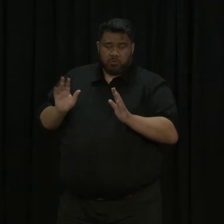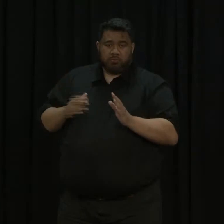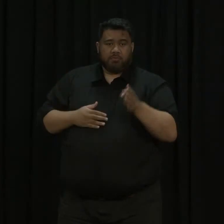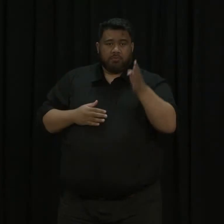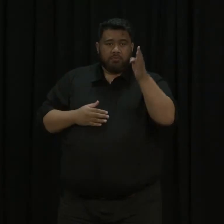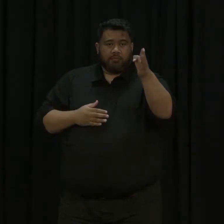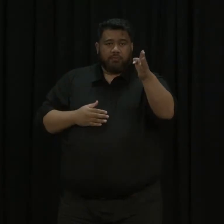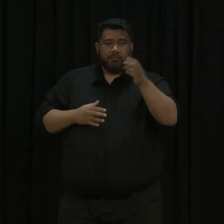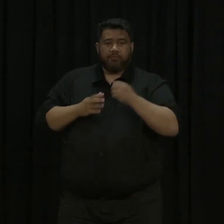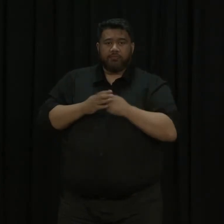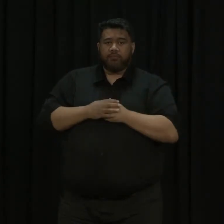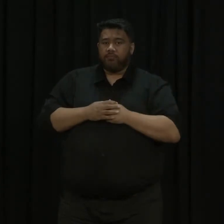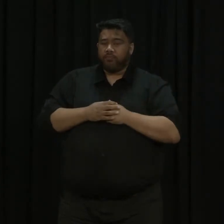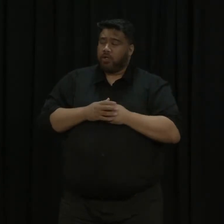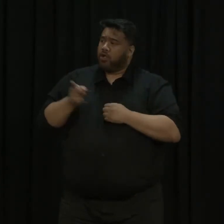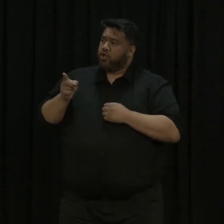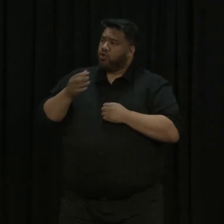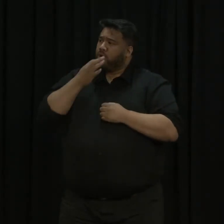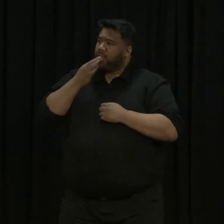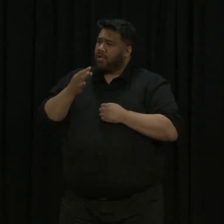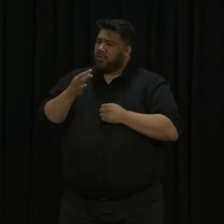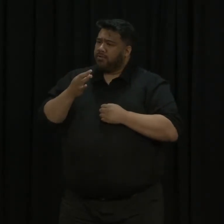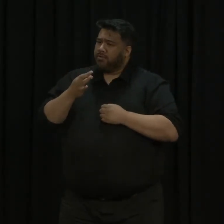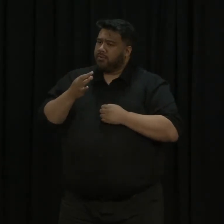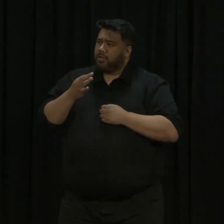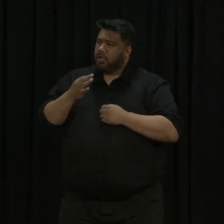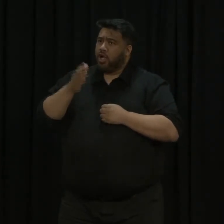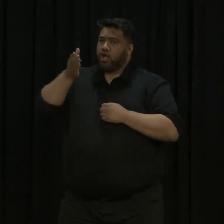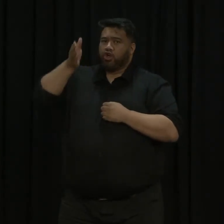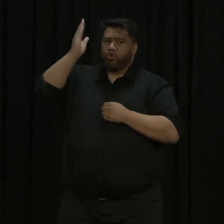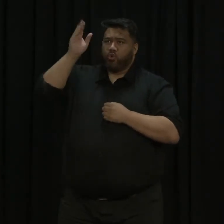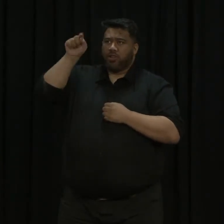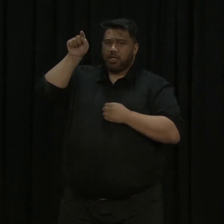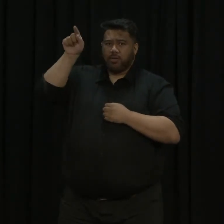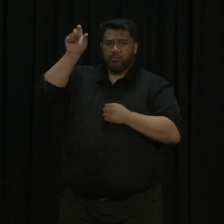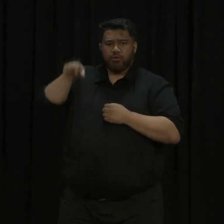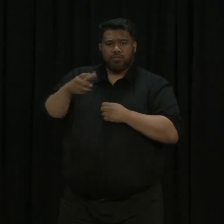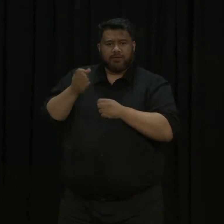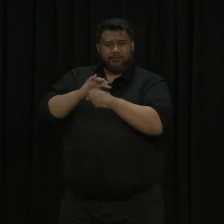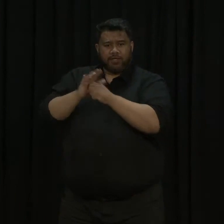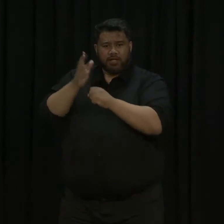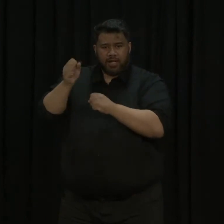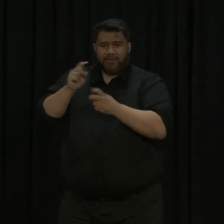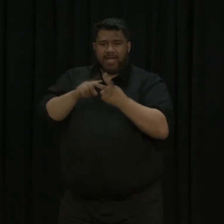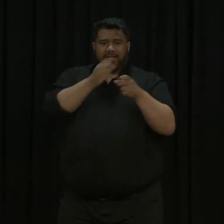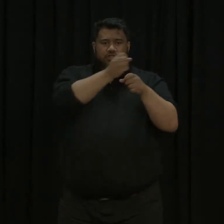local groundswell of protest